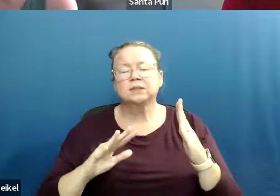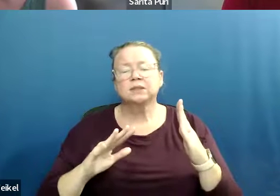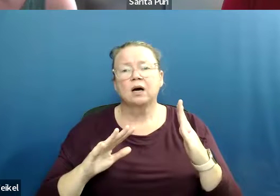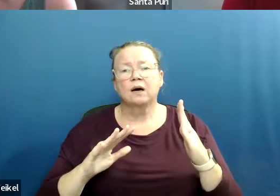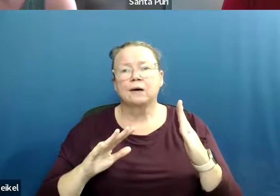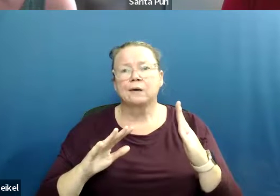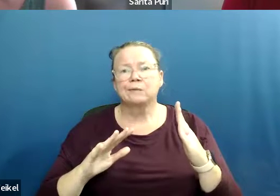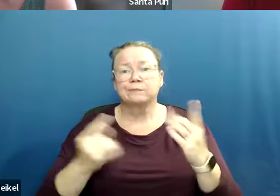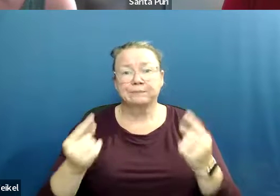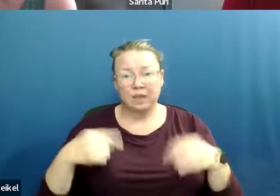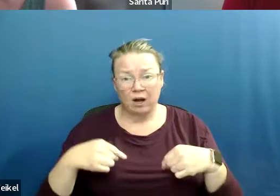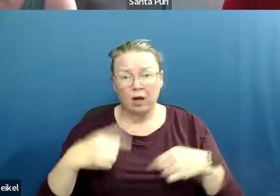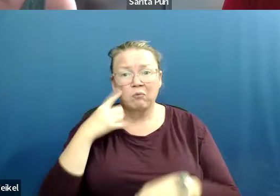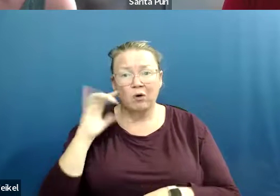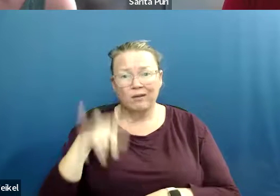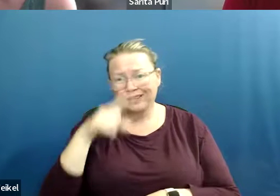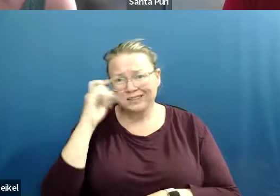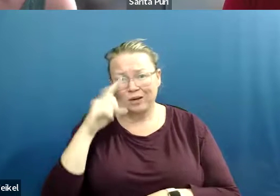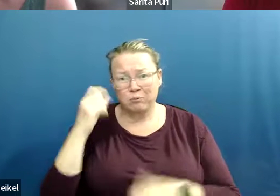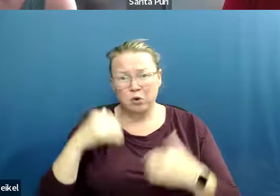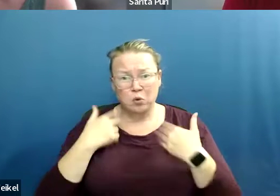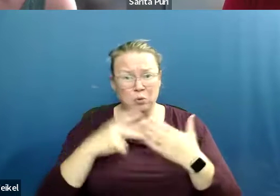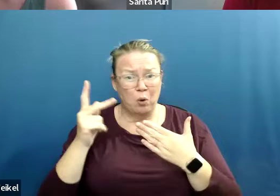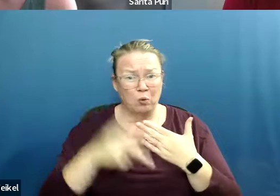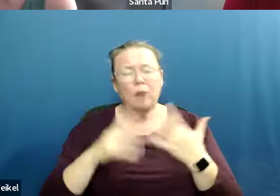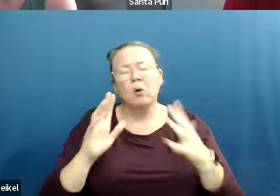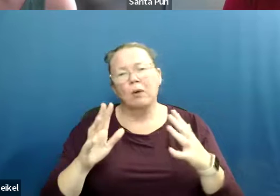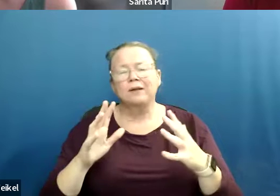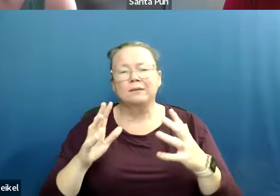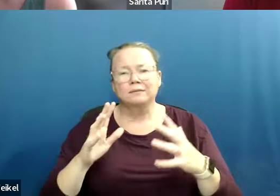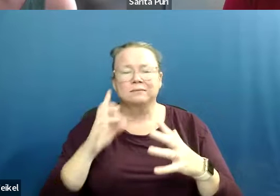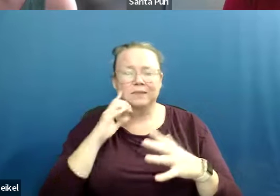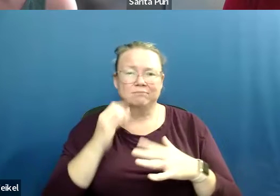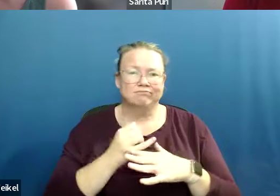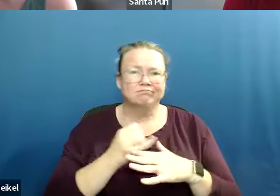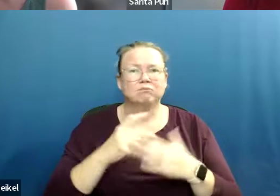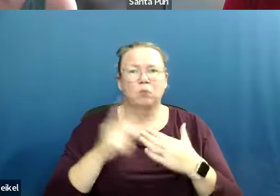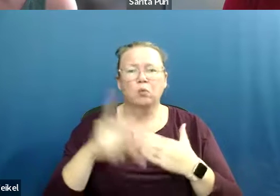Sarita Puri: attended for that summer youth program. I mean my intensive program. We worked with